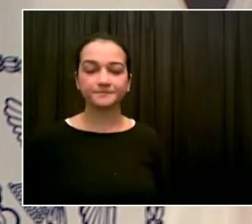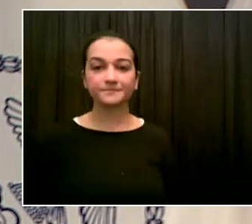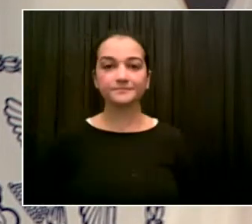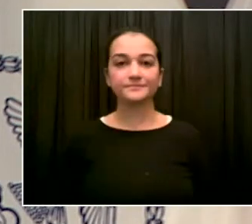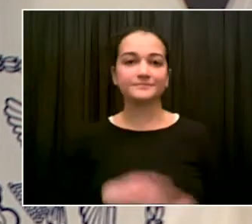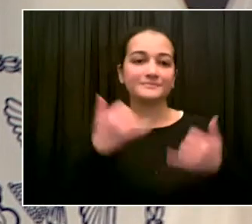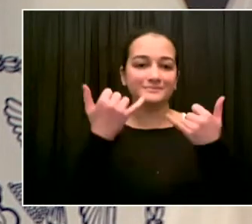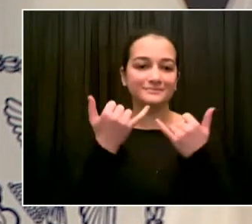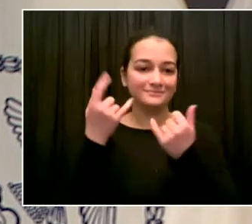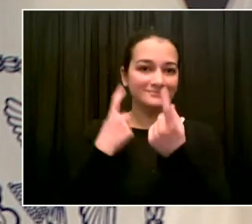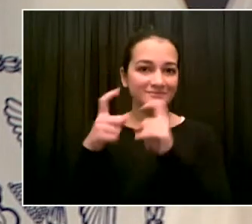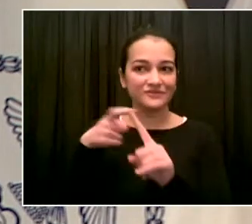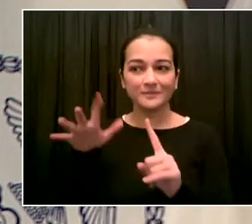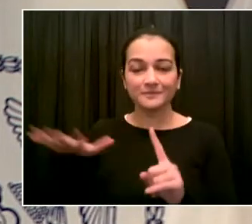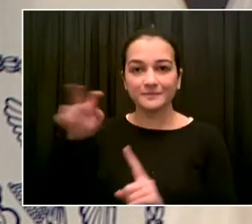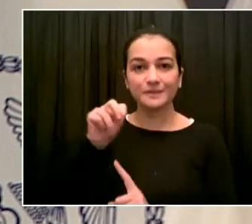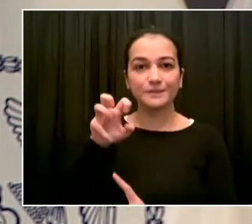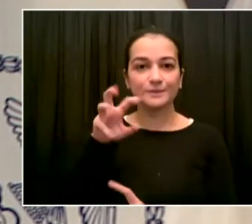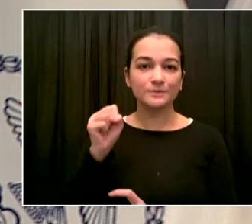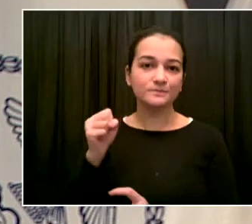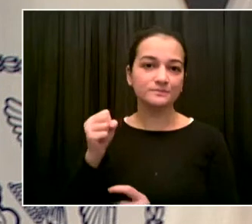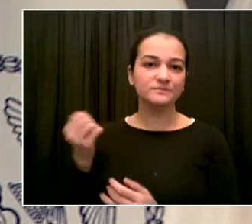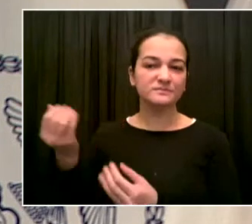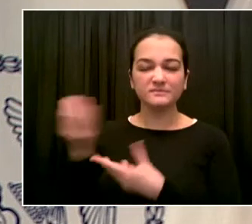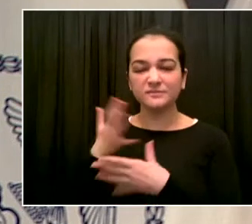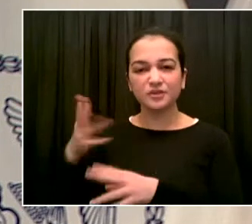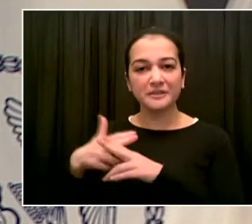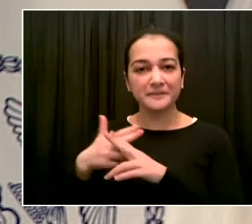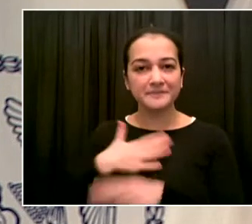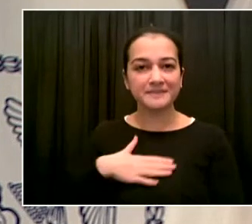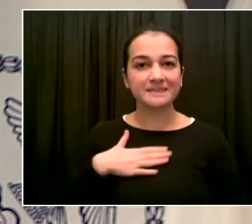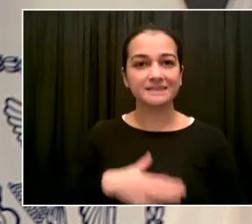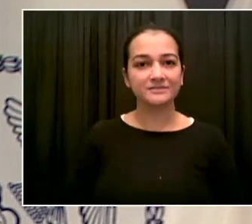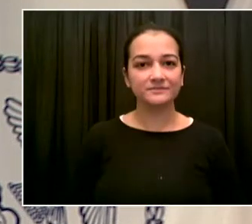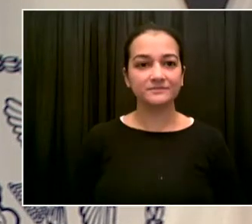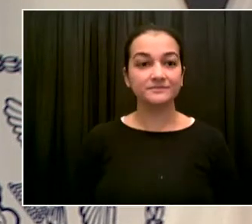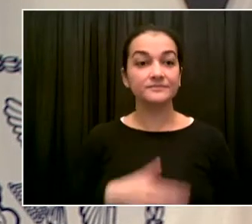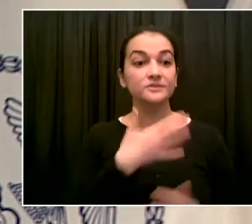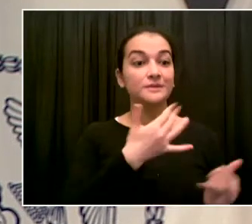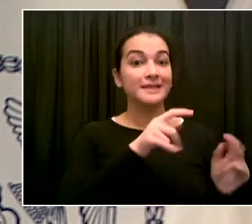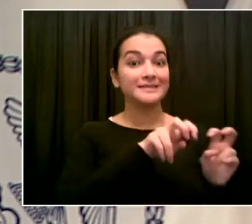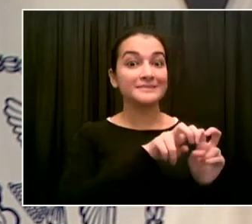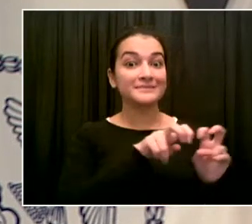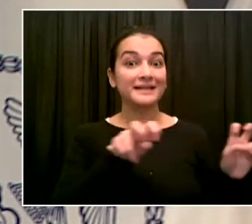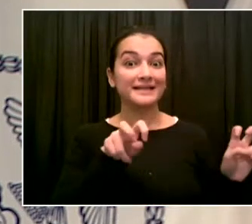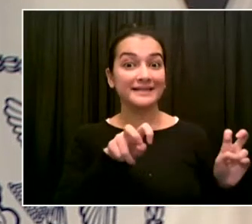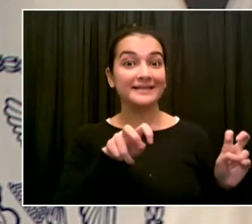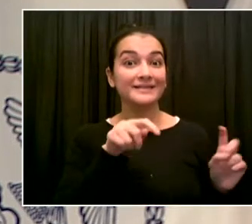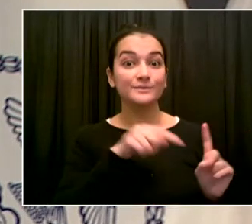WITH THAT, LET'S TURN TO OUR COLLEAGUES IN